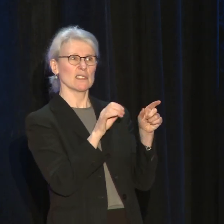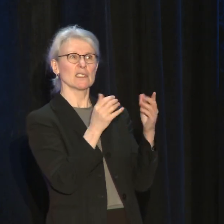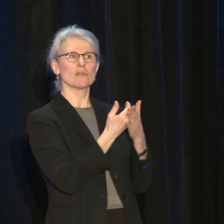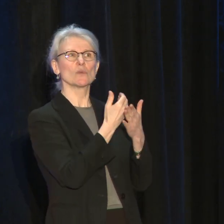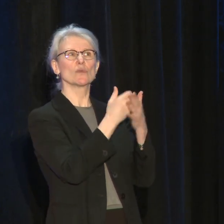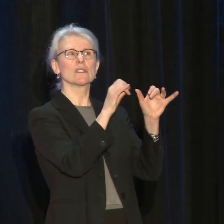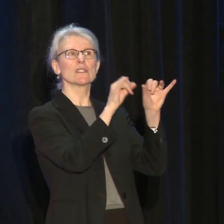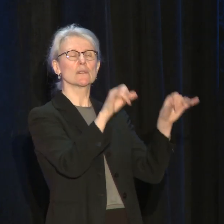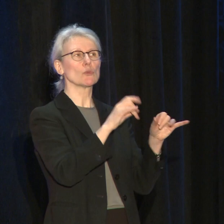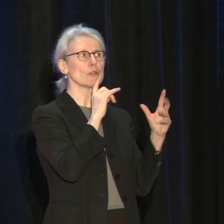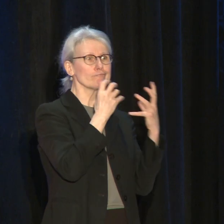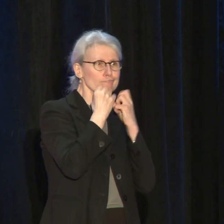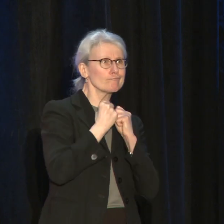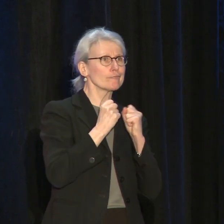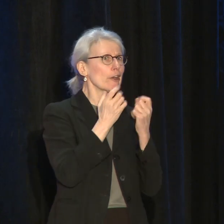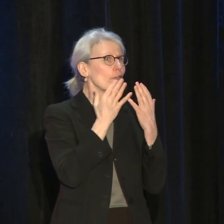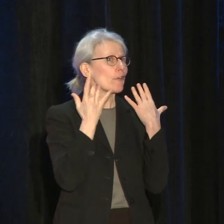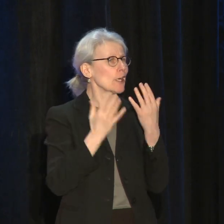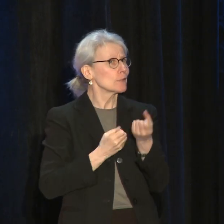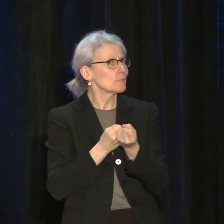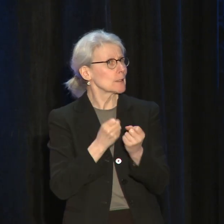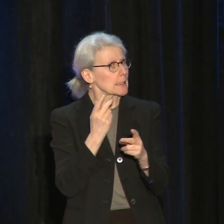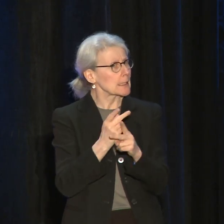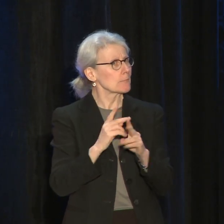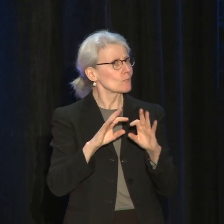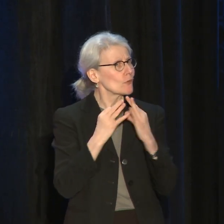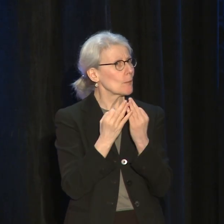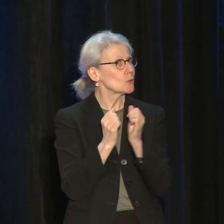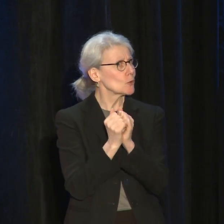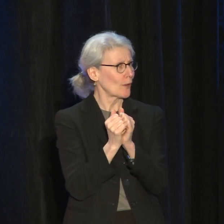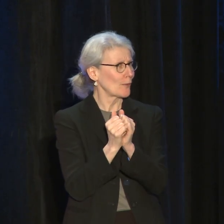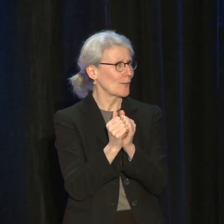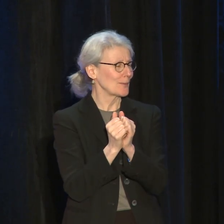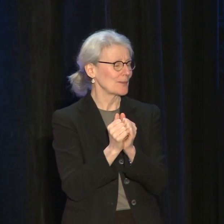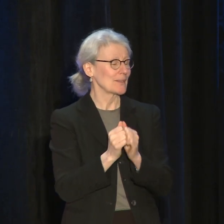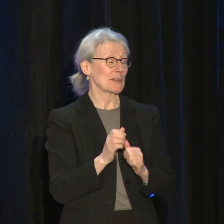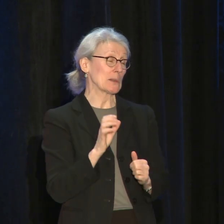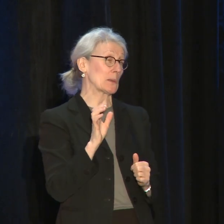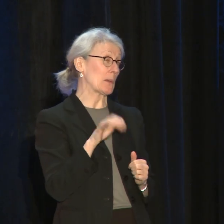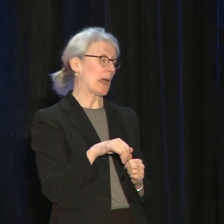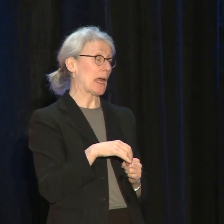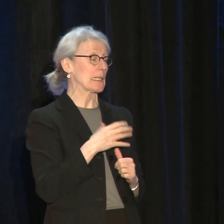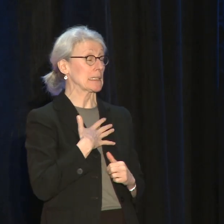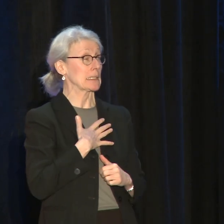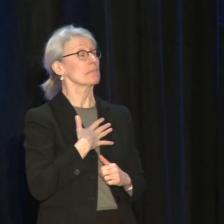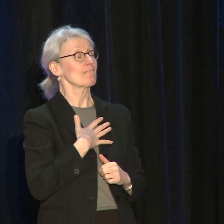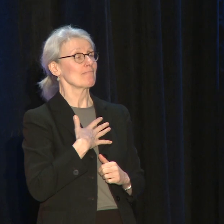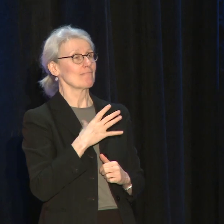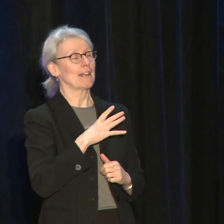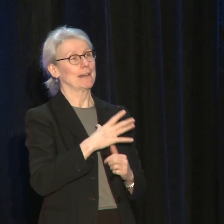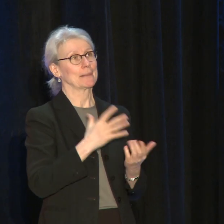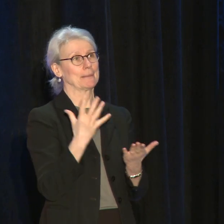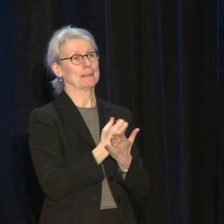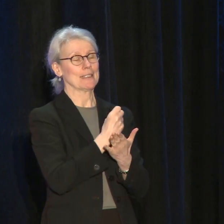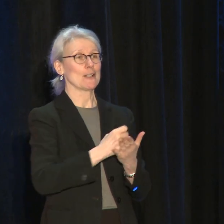and truly supports families. And so that's why I decided I need to write a new book Torn Apart,